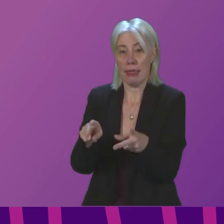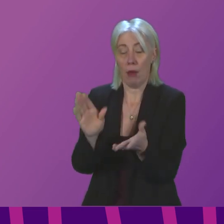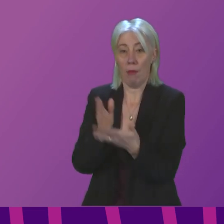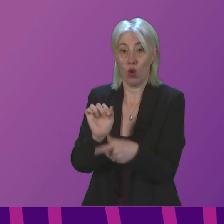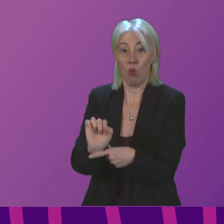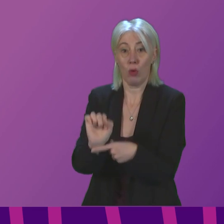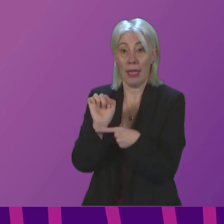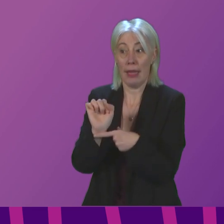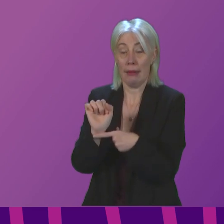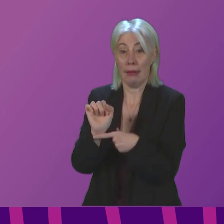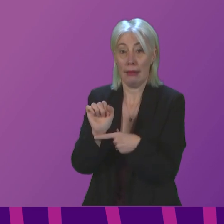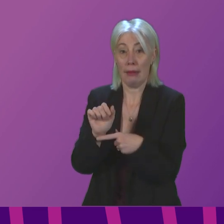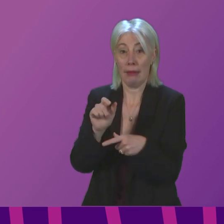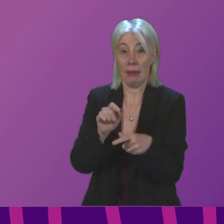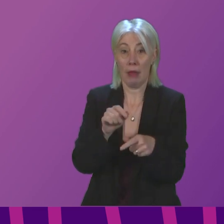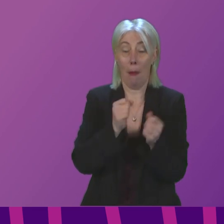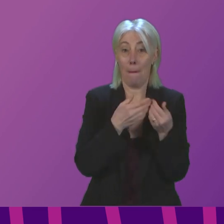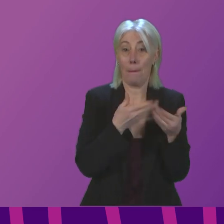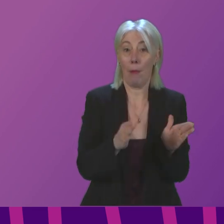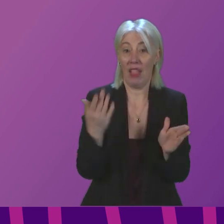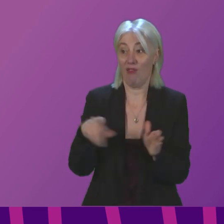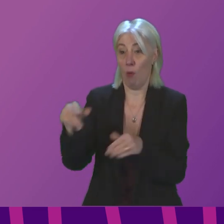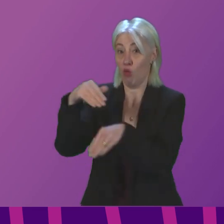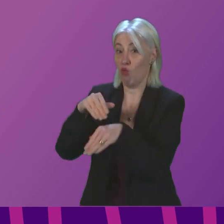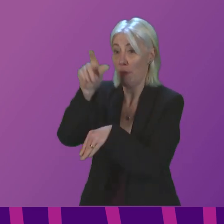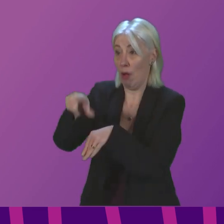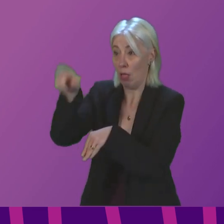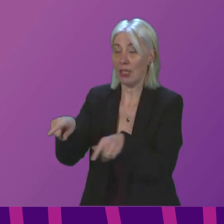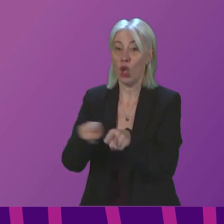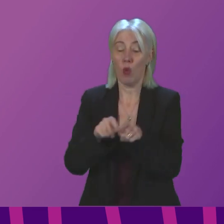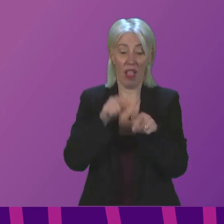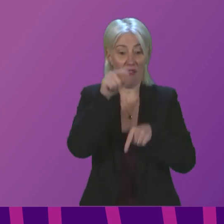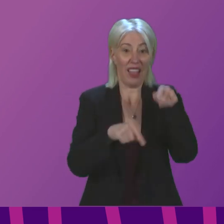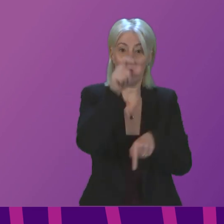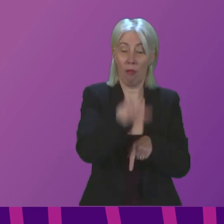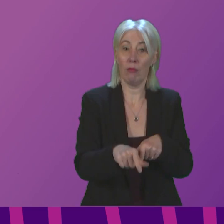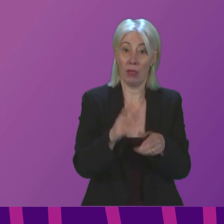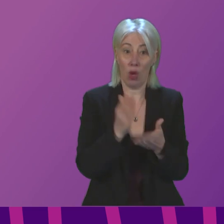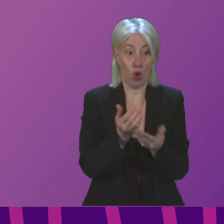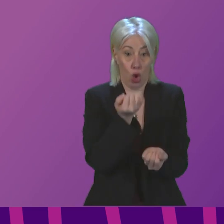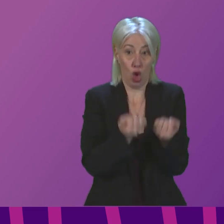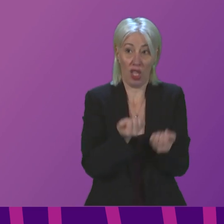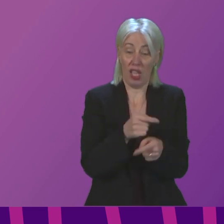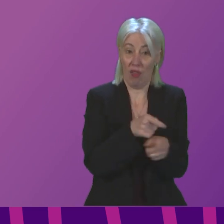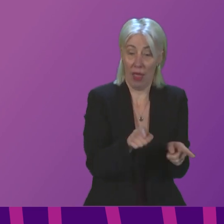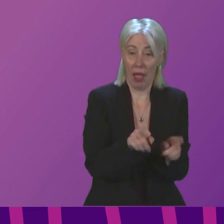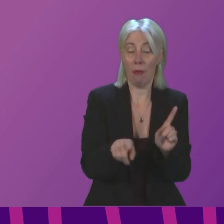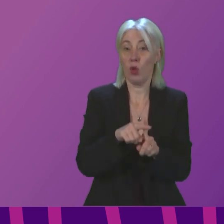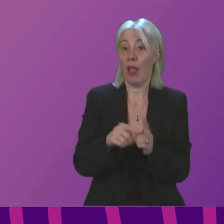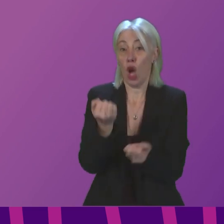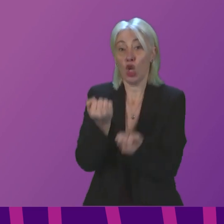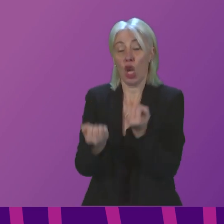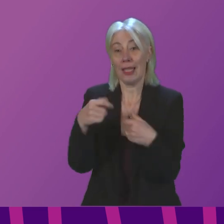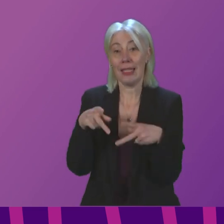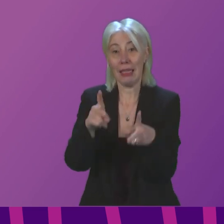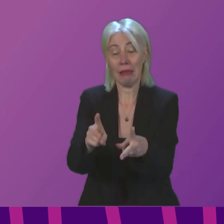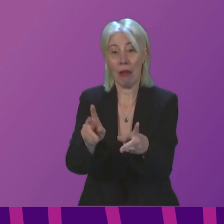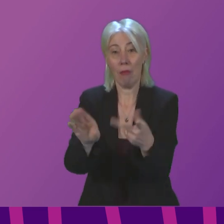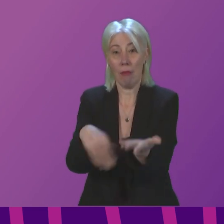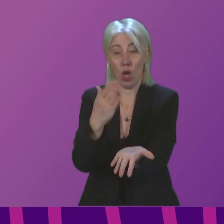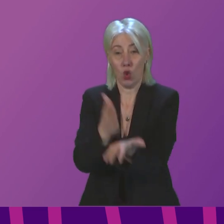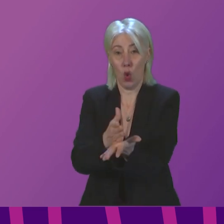people from criminals and ensures that victims get the justice that they deserve. I am not